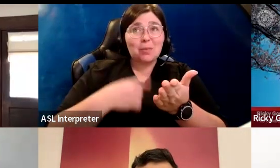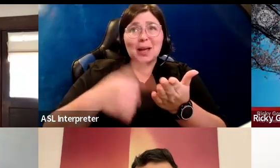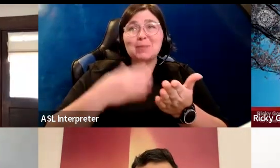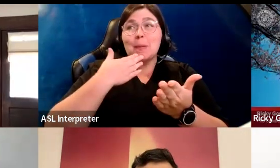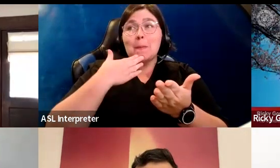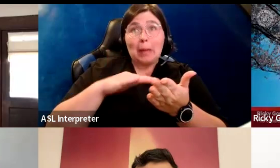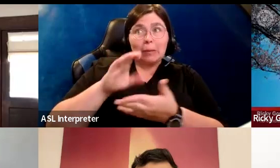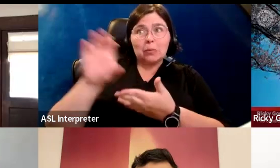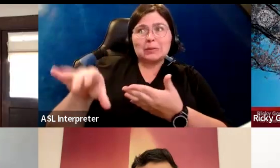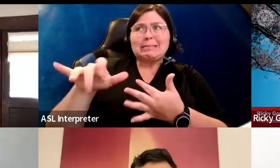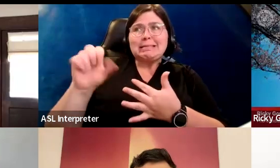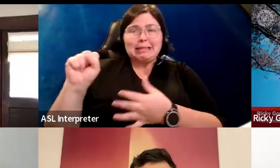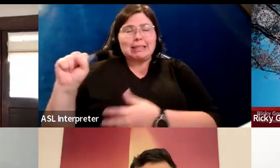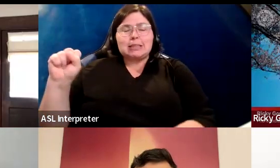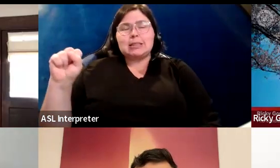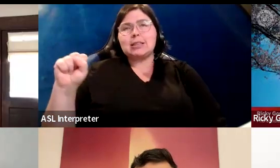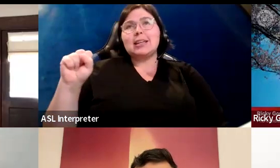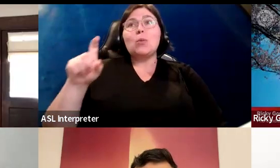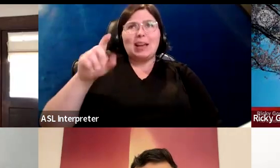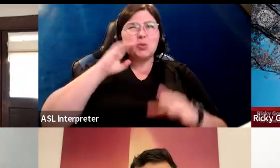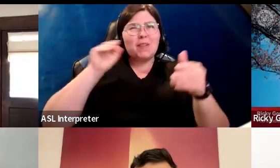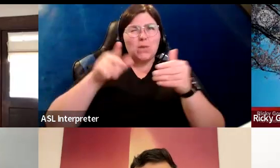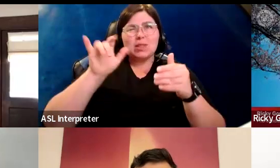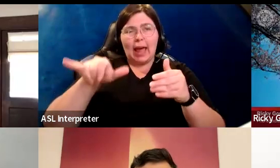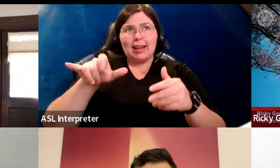and we have to be very focused on that. We should not forget about that.